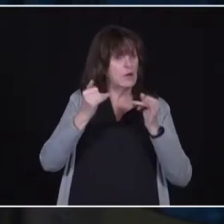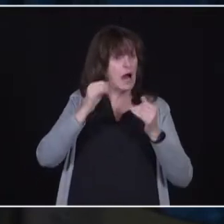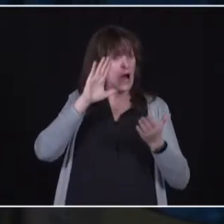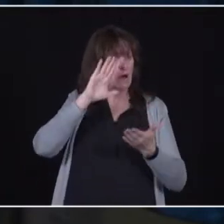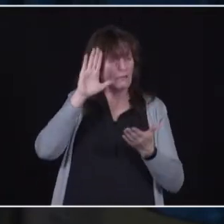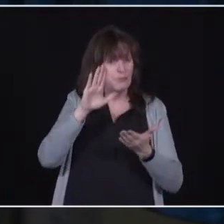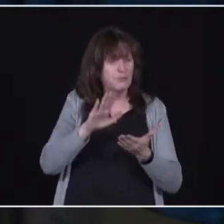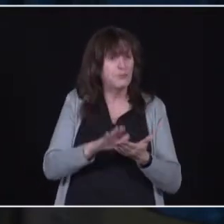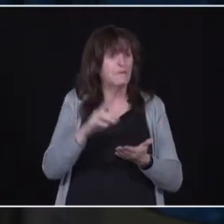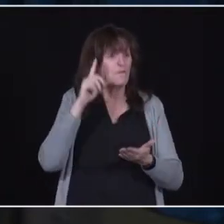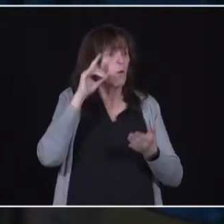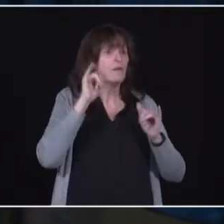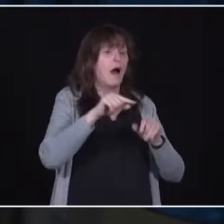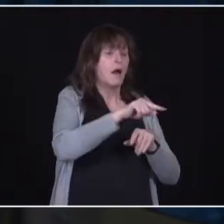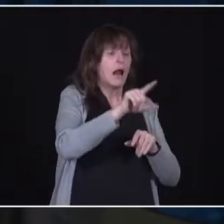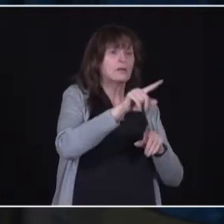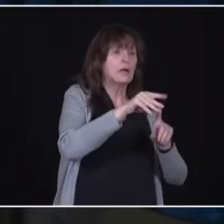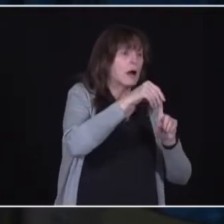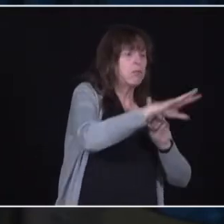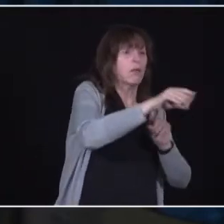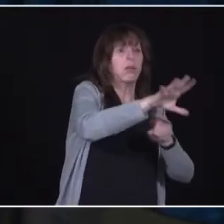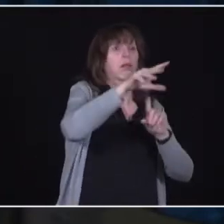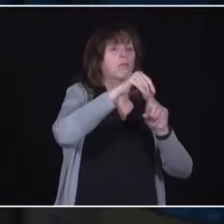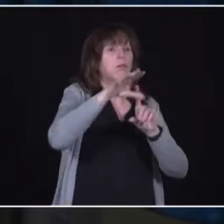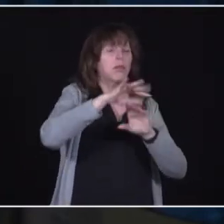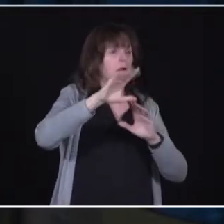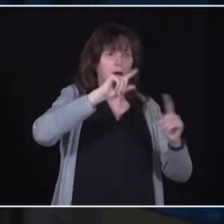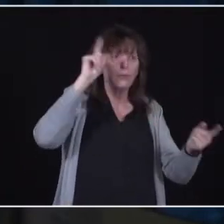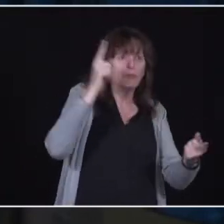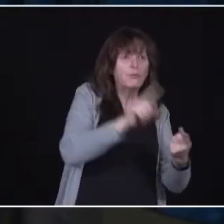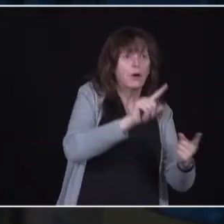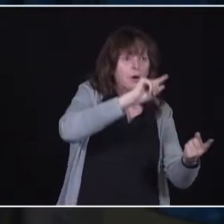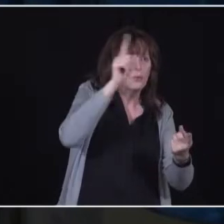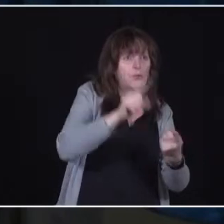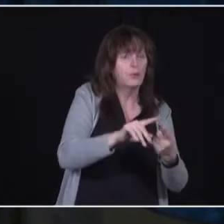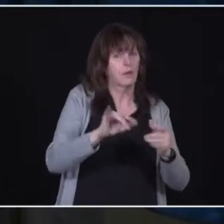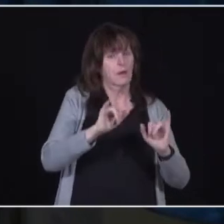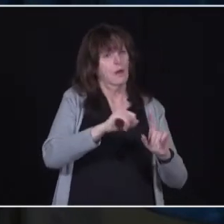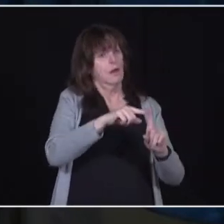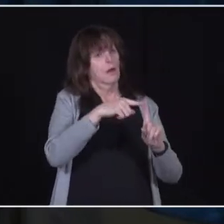We see our numbers coming down of resident cases and staff cases and we are trending